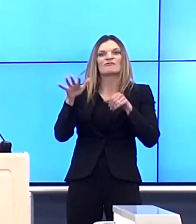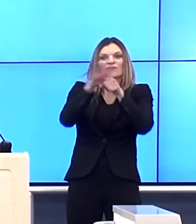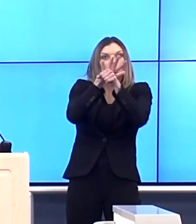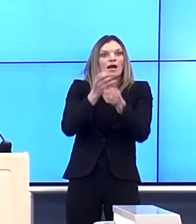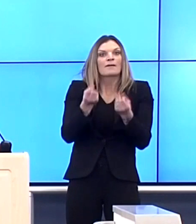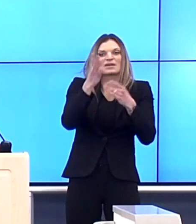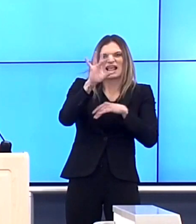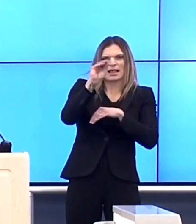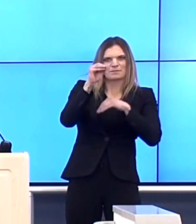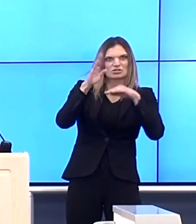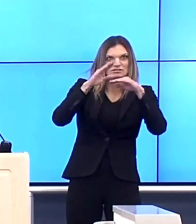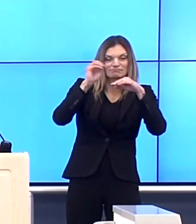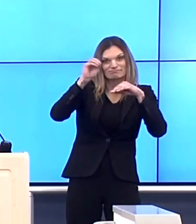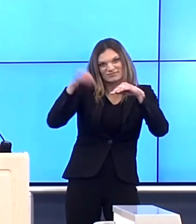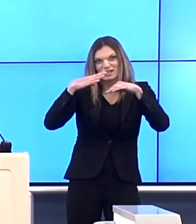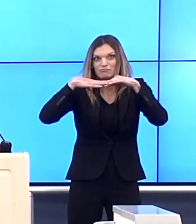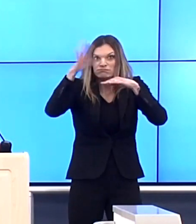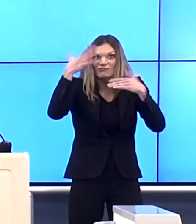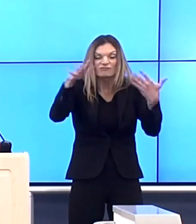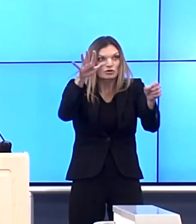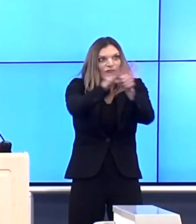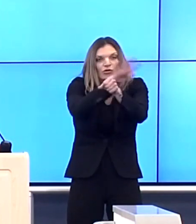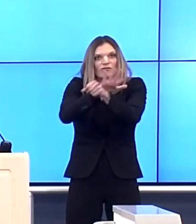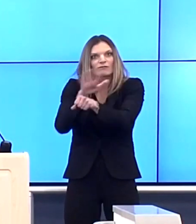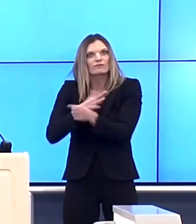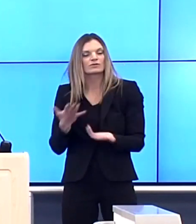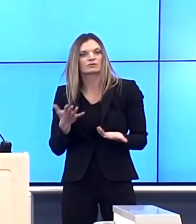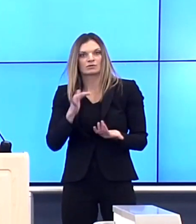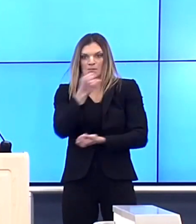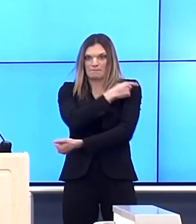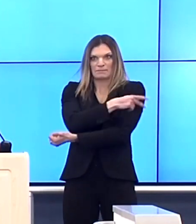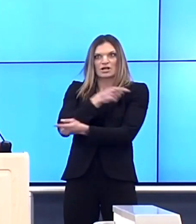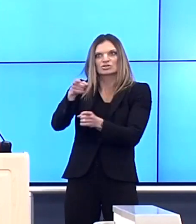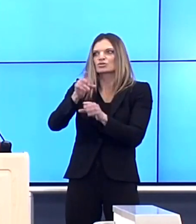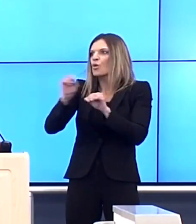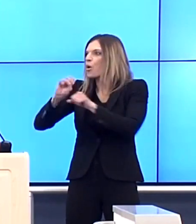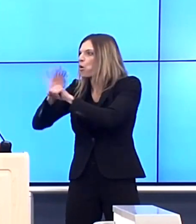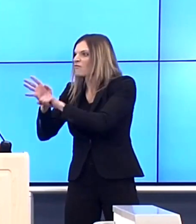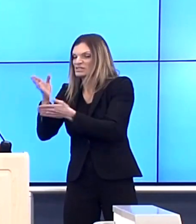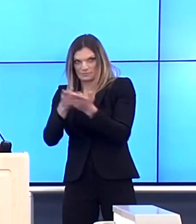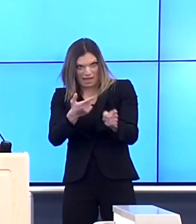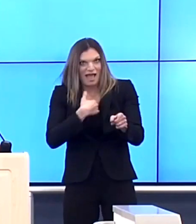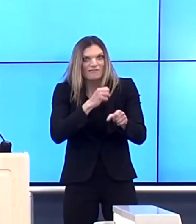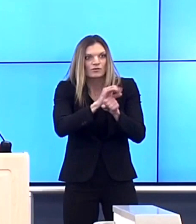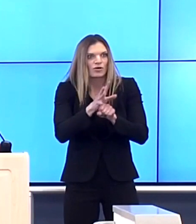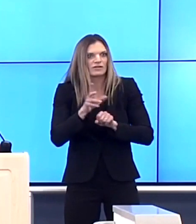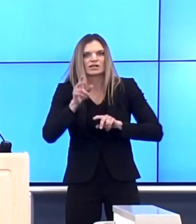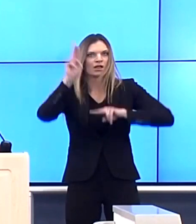OVERWHELMED. AND MANY HAVE OVER 80% OF THEIR AND MANY HAVE OVER 80% OF THEIR INPATIENT BEDS OCCUPIED. INPATIENT BEDS OCCUPIED. OUR HOSPITALS ARE ALMOST AT